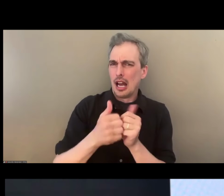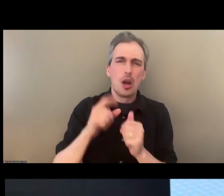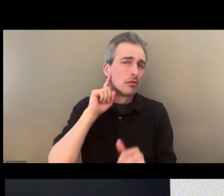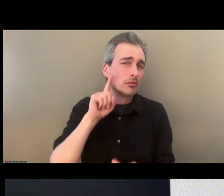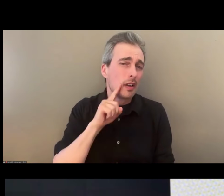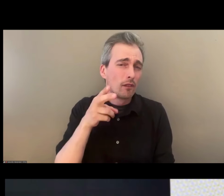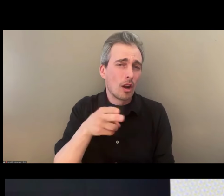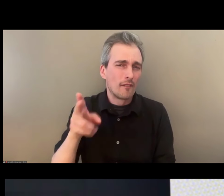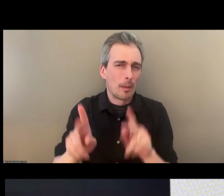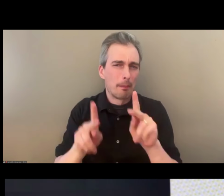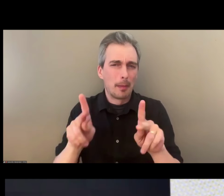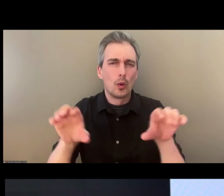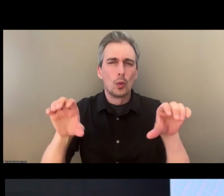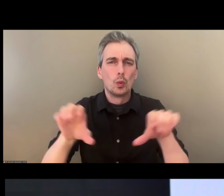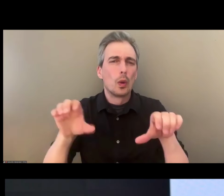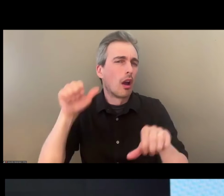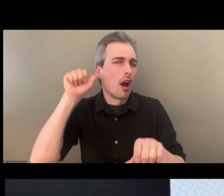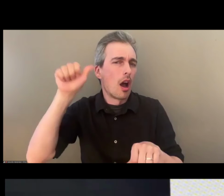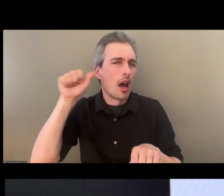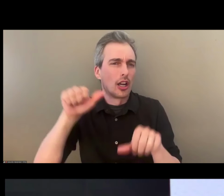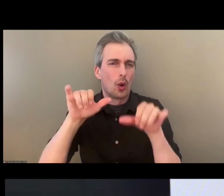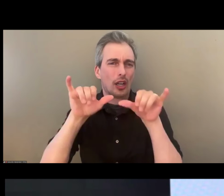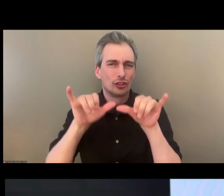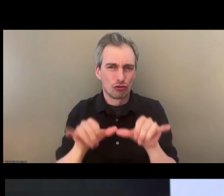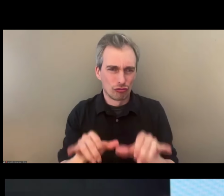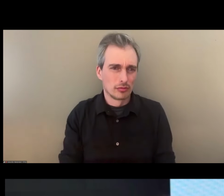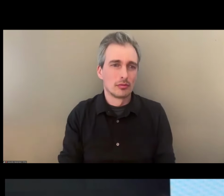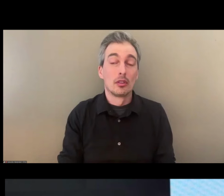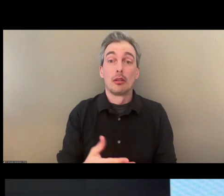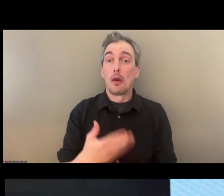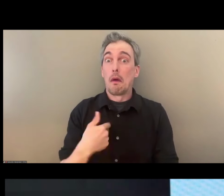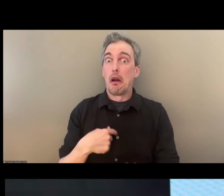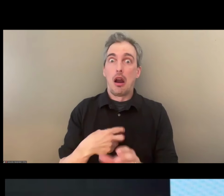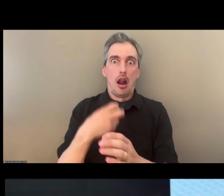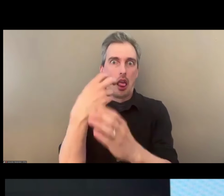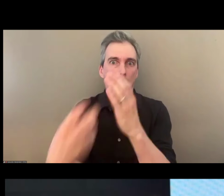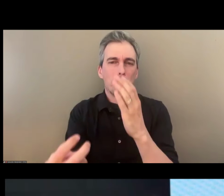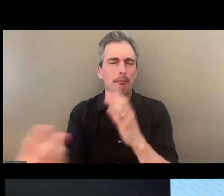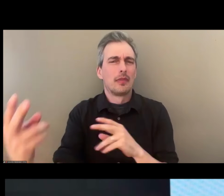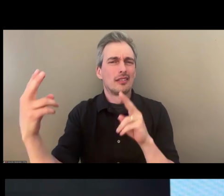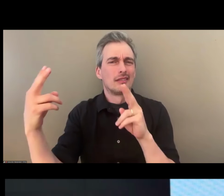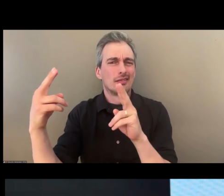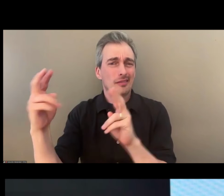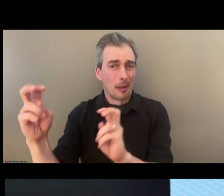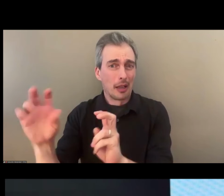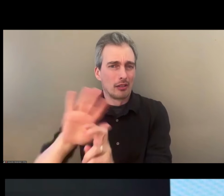So before diving into the topic, I want to briefly share some background information.